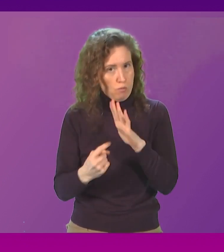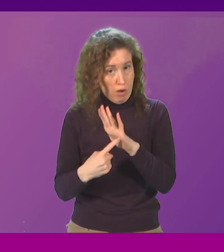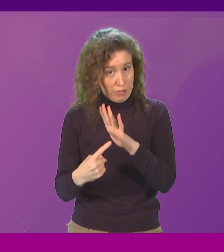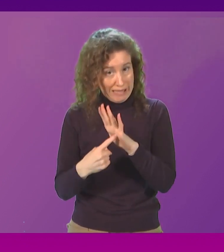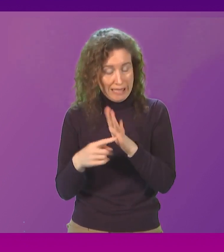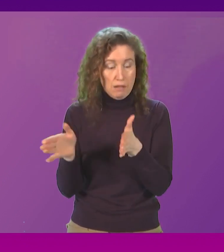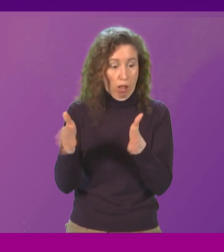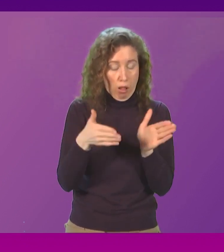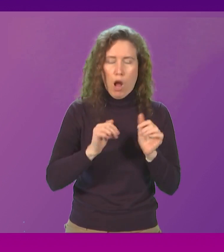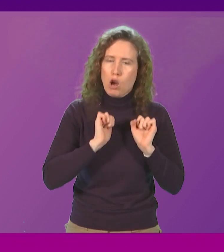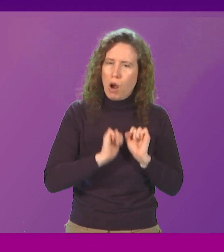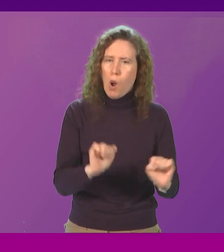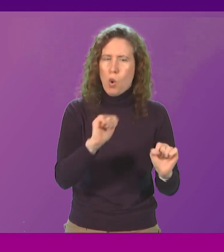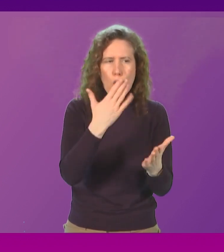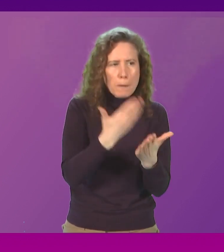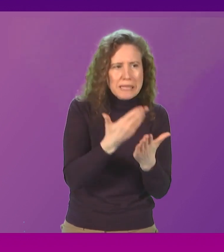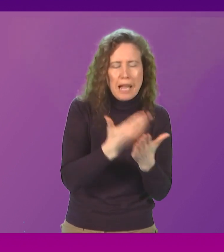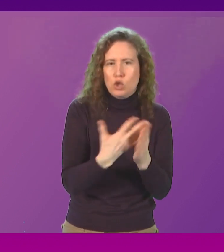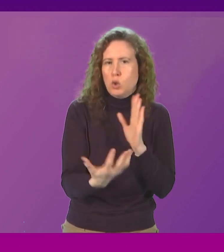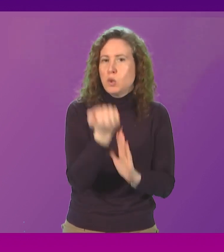favour of her obsession with independence.